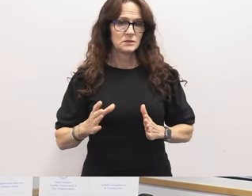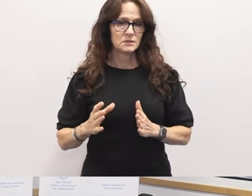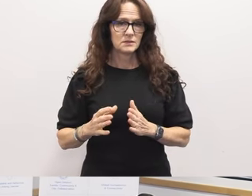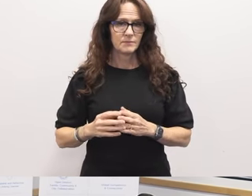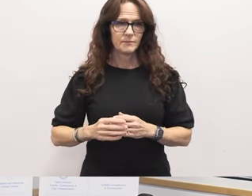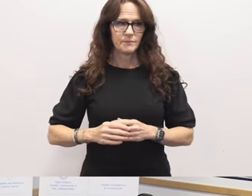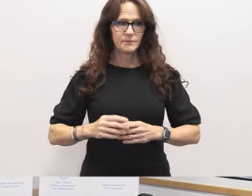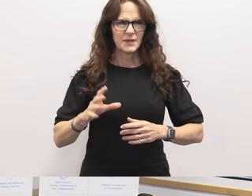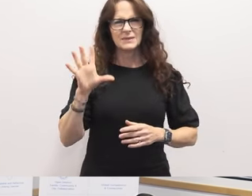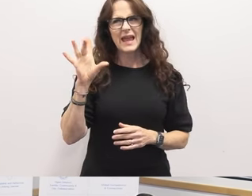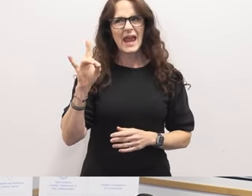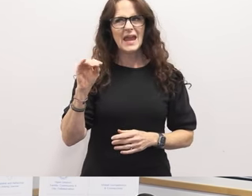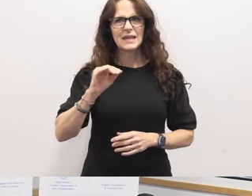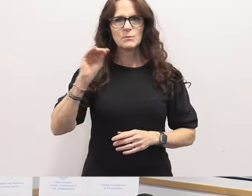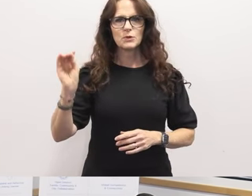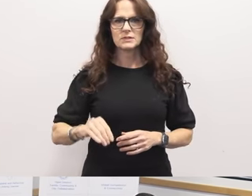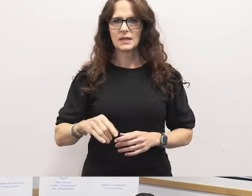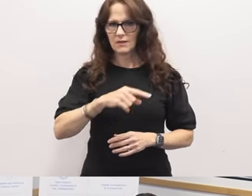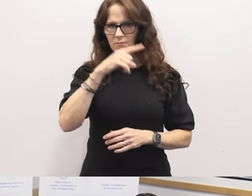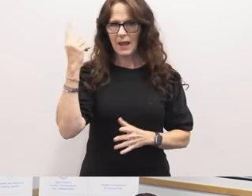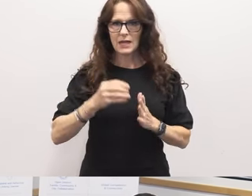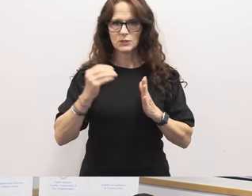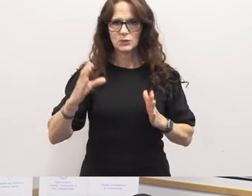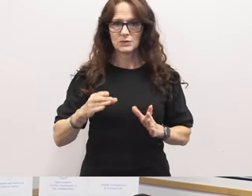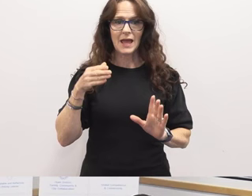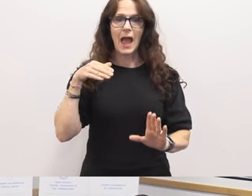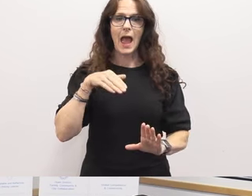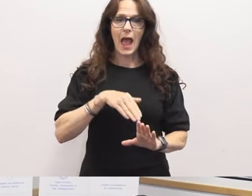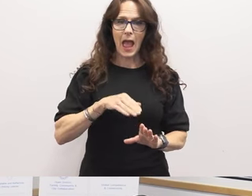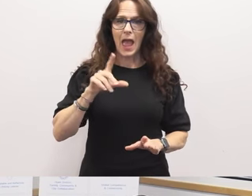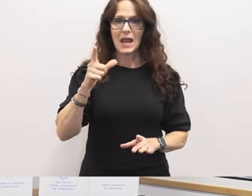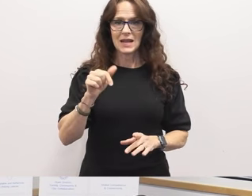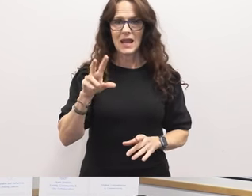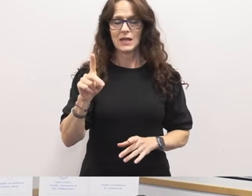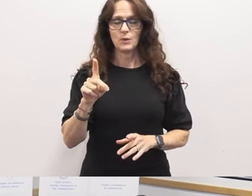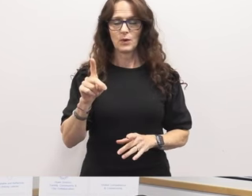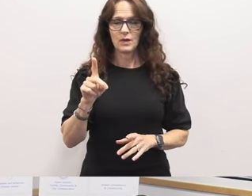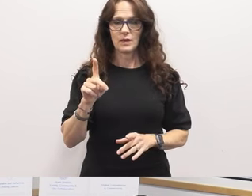at Lakewood graduated compared to 80% for the district.